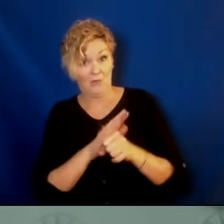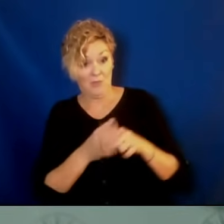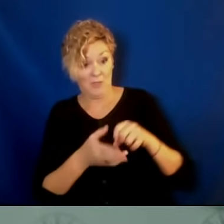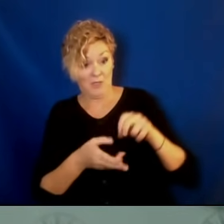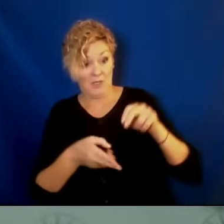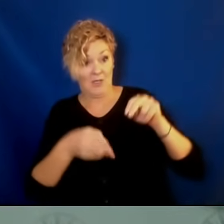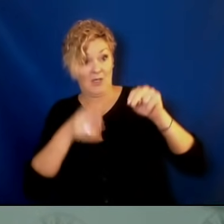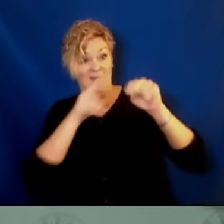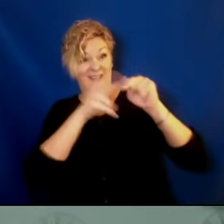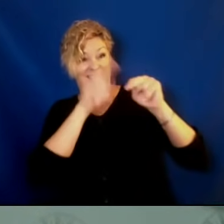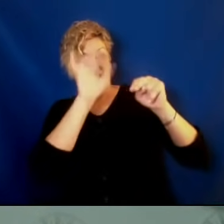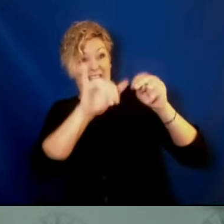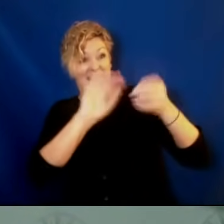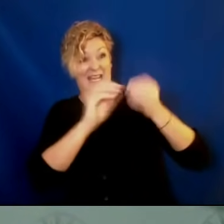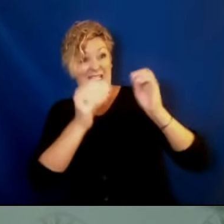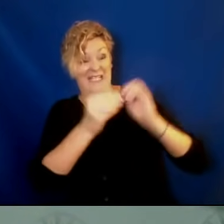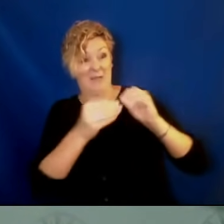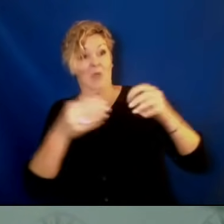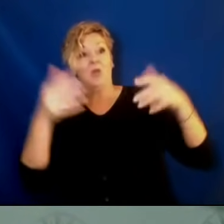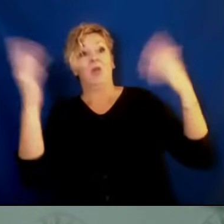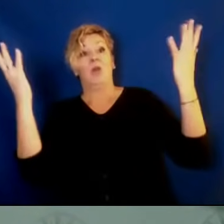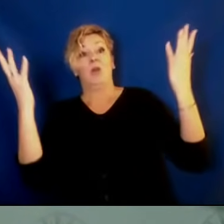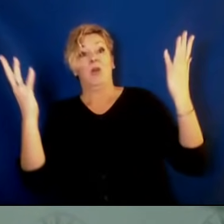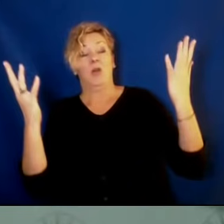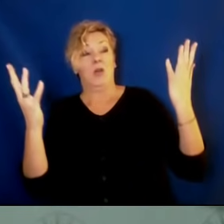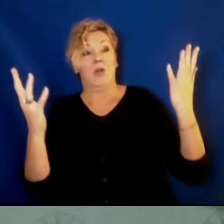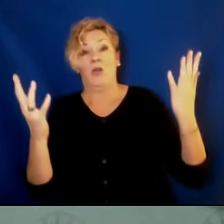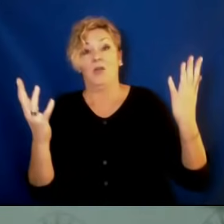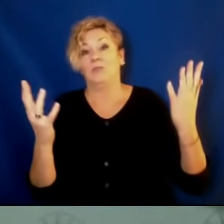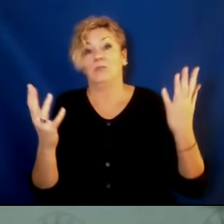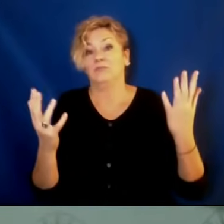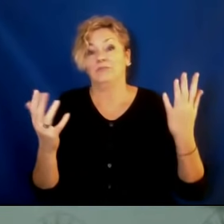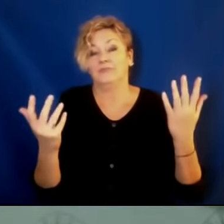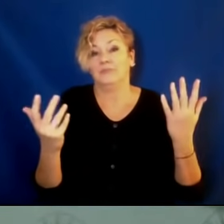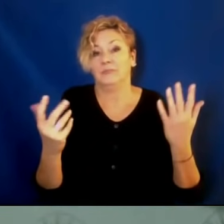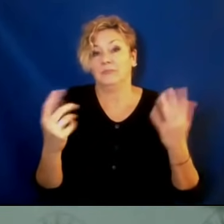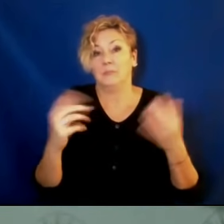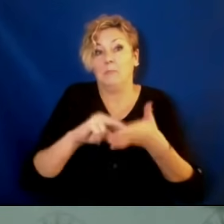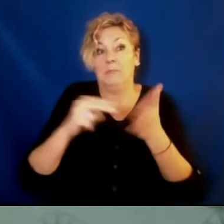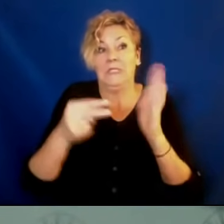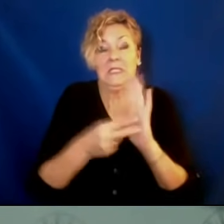tracing, as well as additional and specific interactions or interventions that we